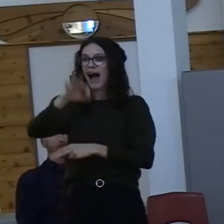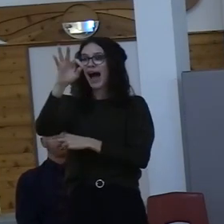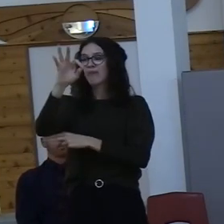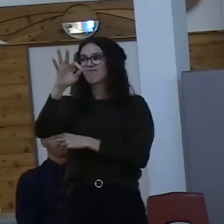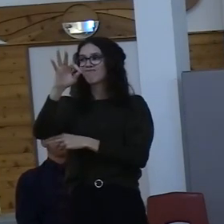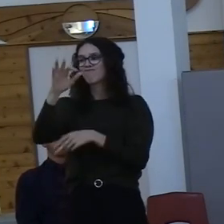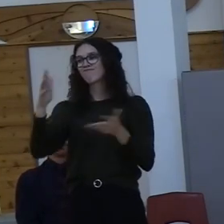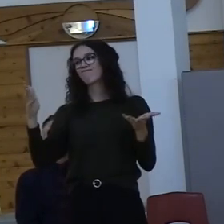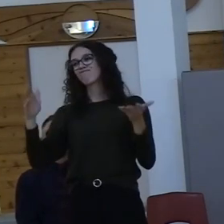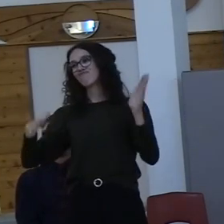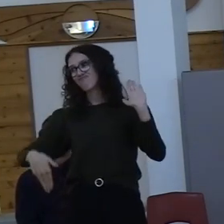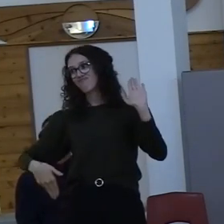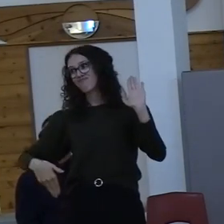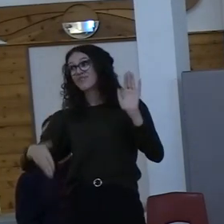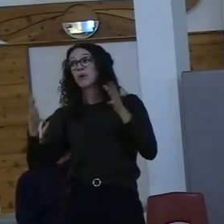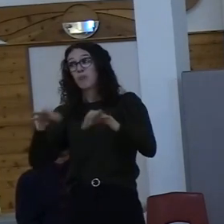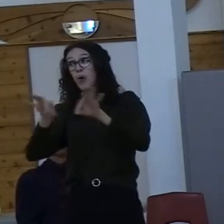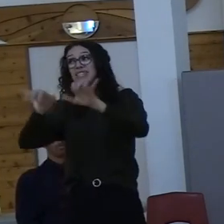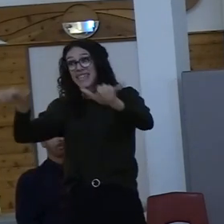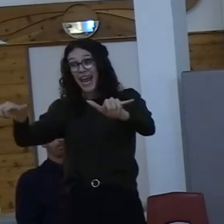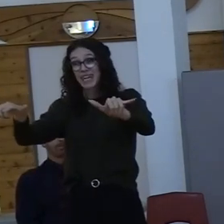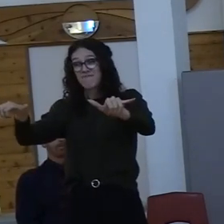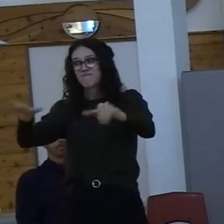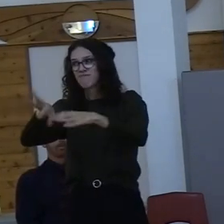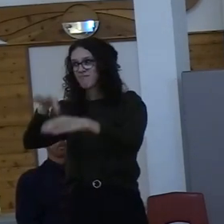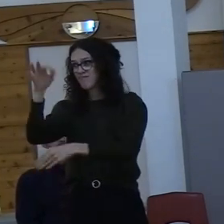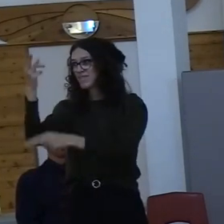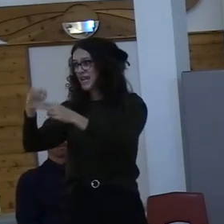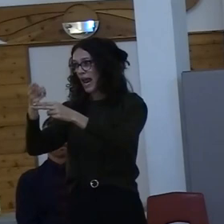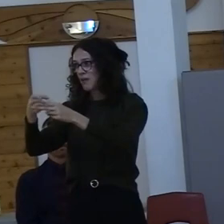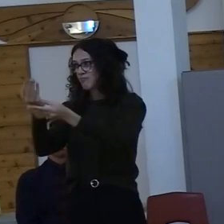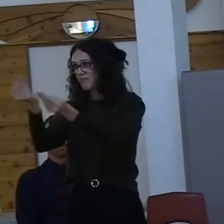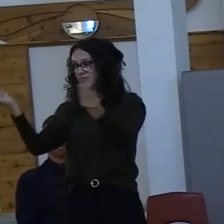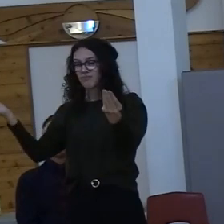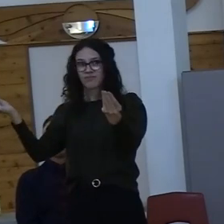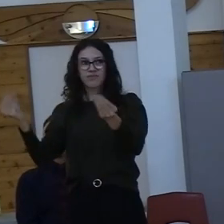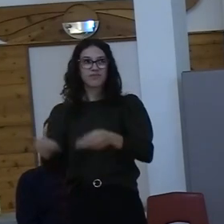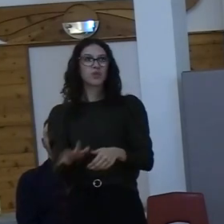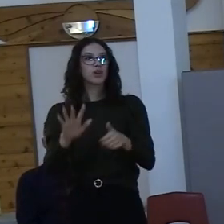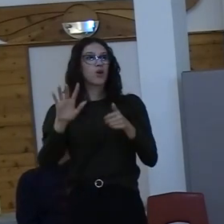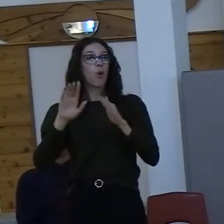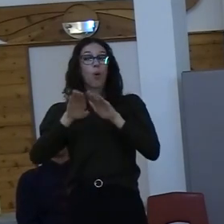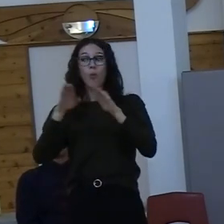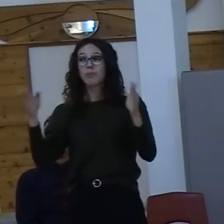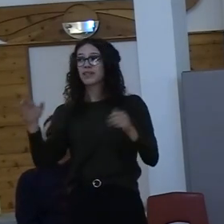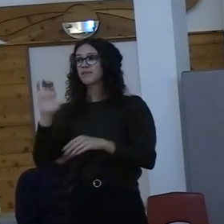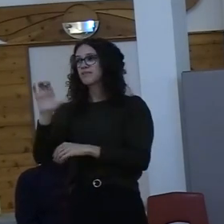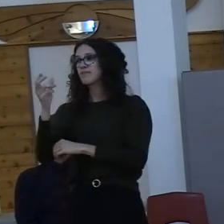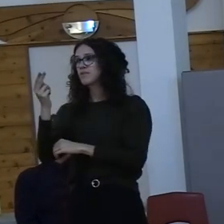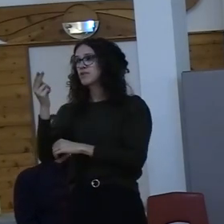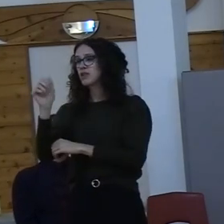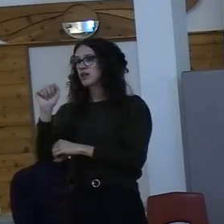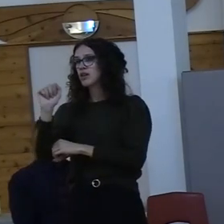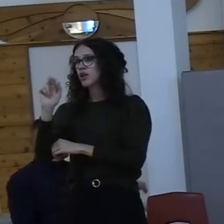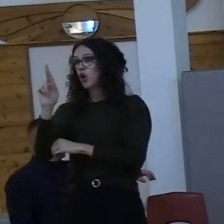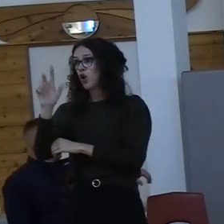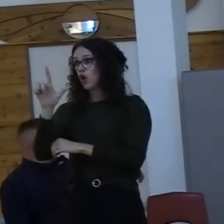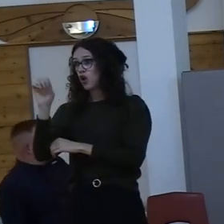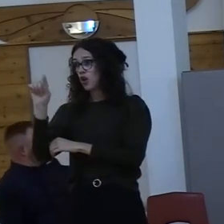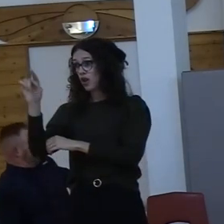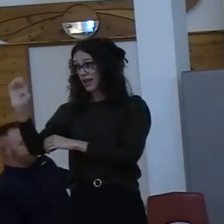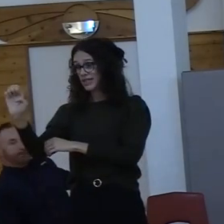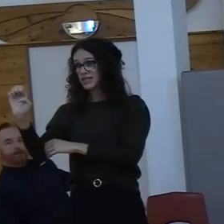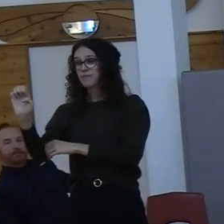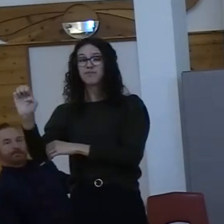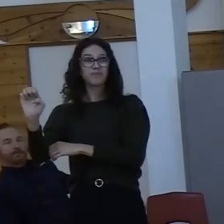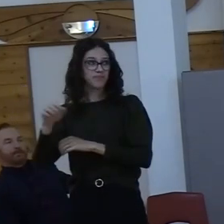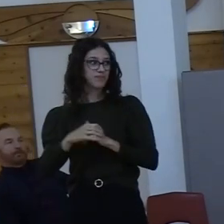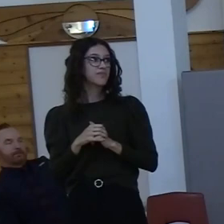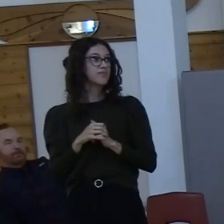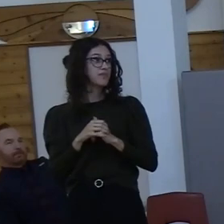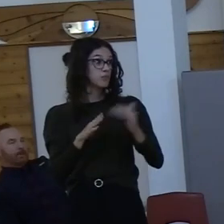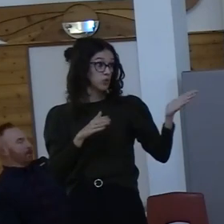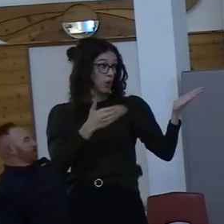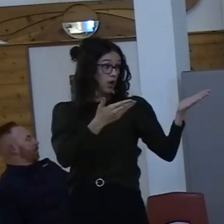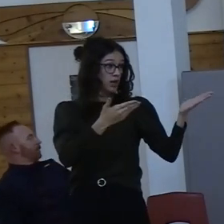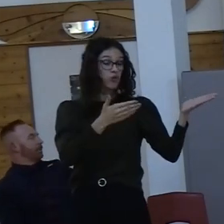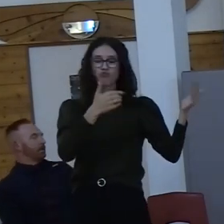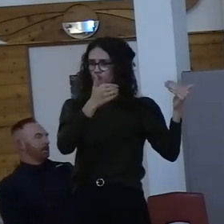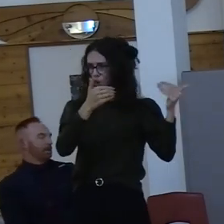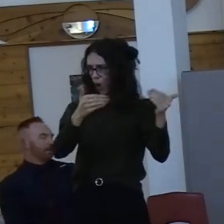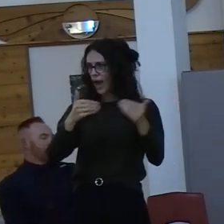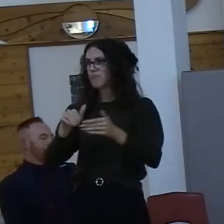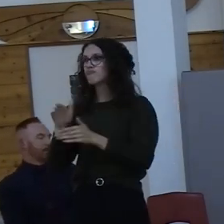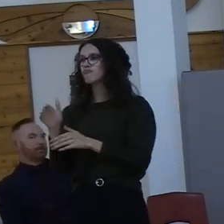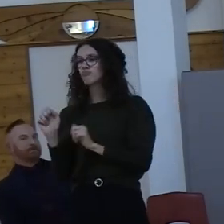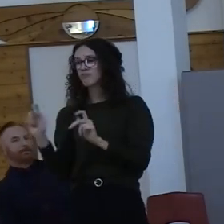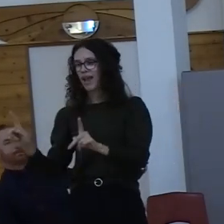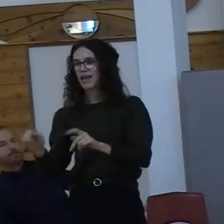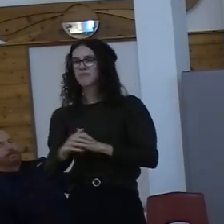And I guess next up will be opening with Charlotte Nolan.